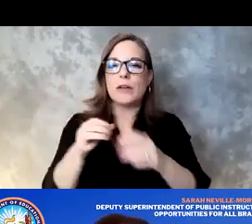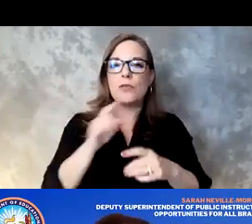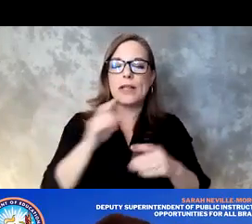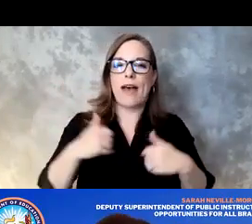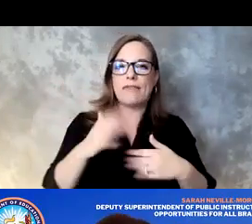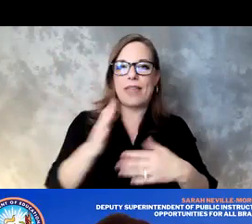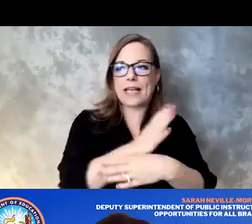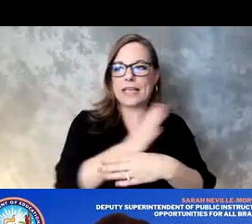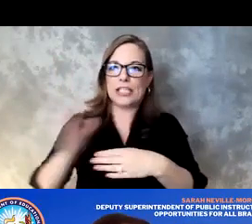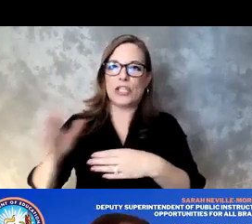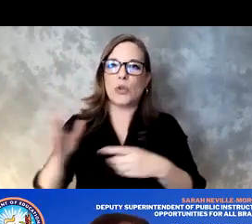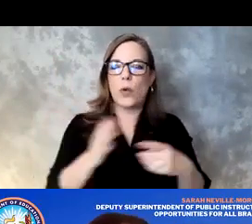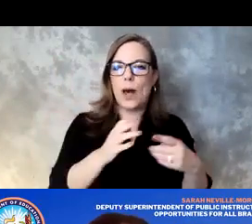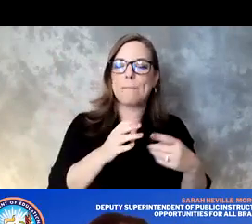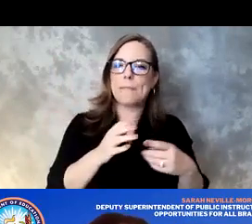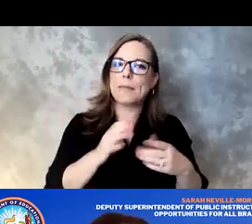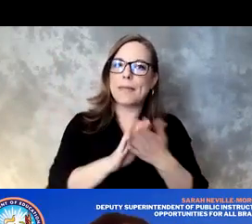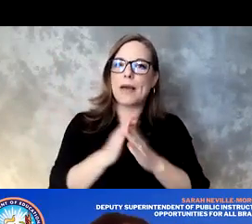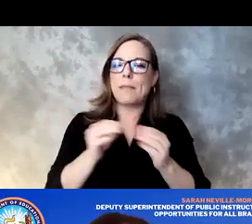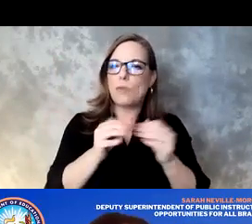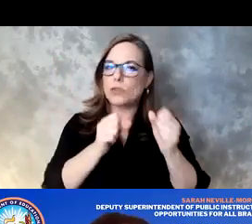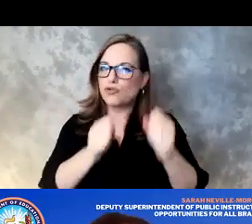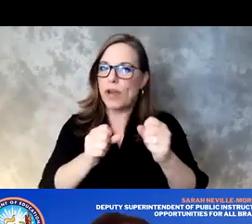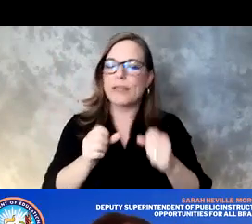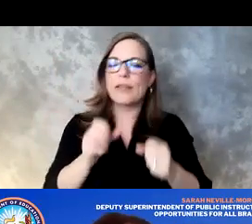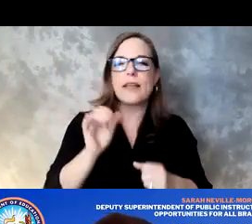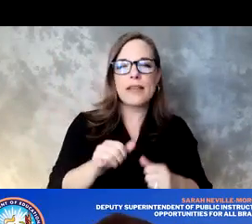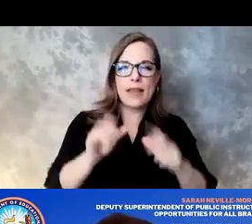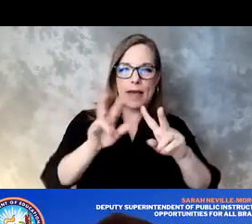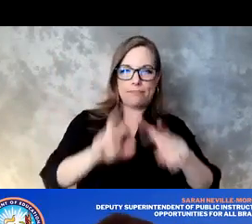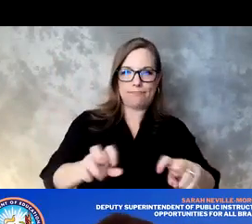be strengthened. This helps us look at promoting practices that intentionally build off children's